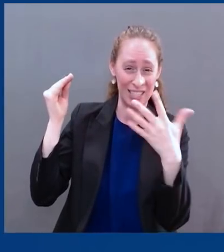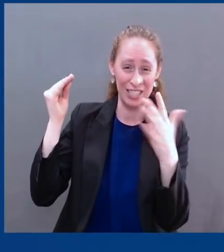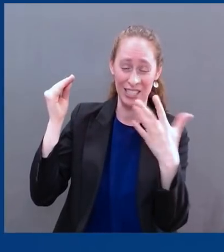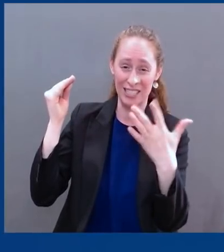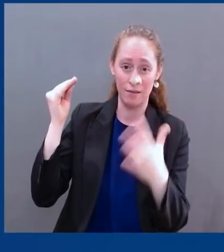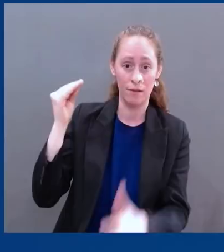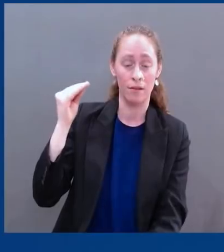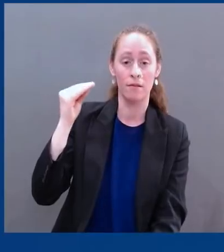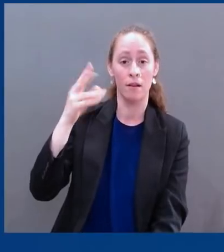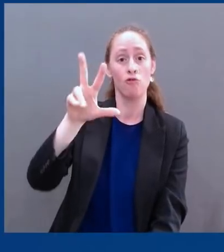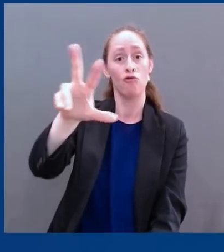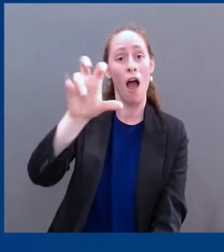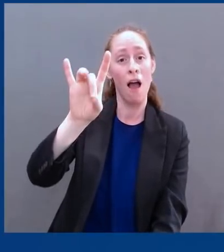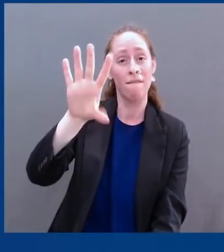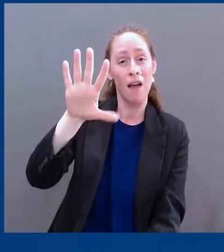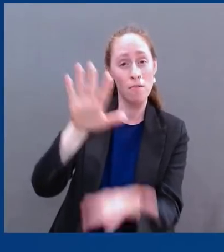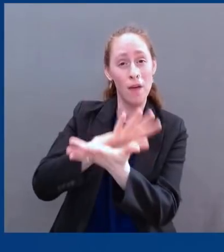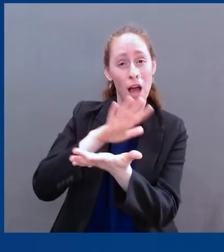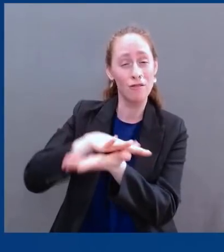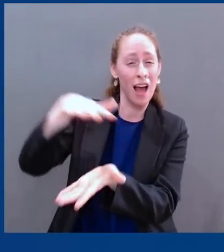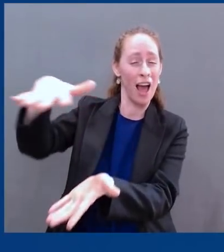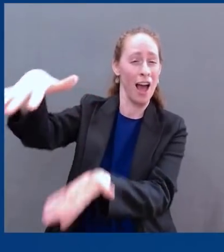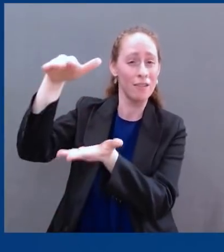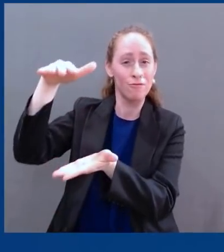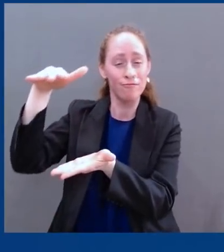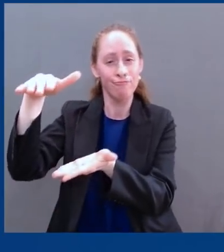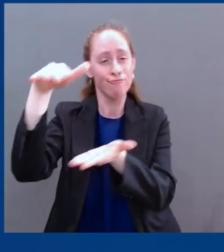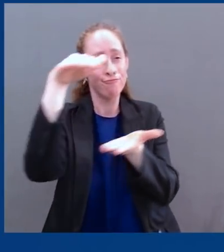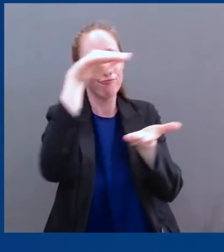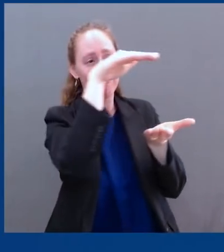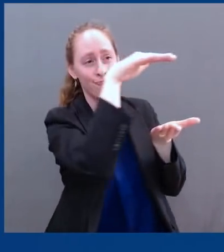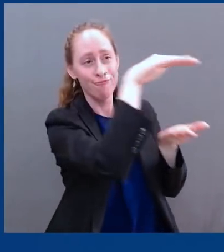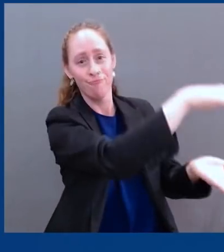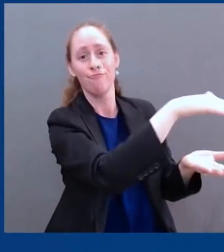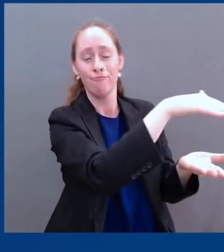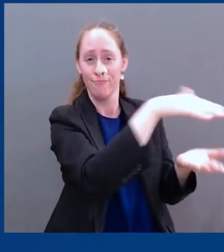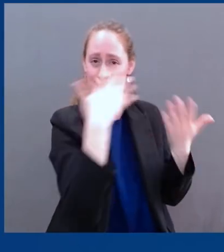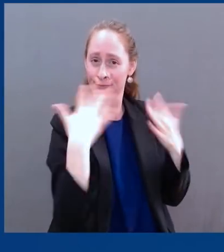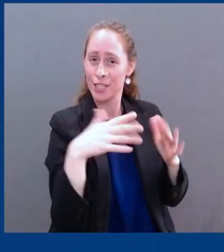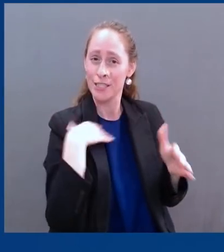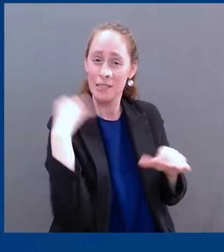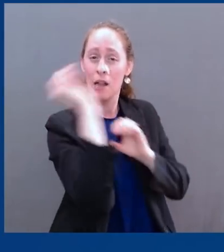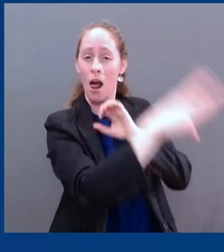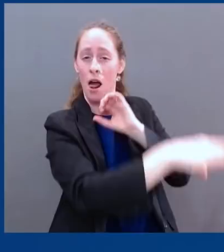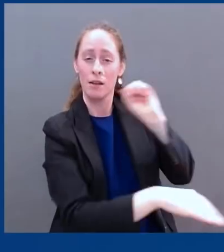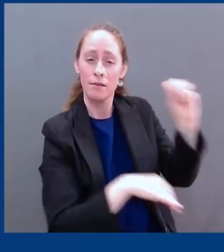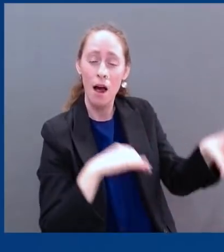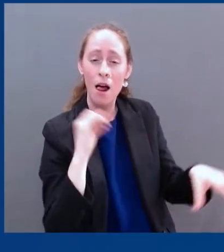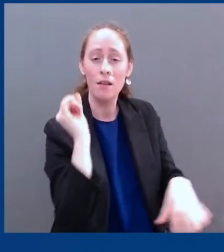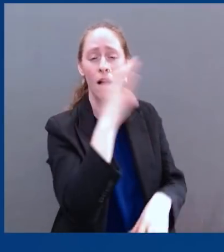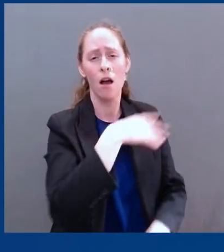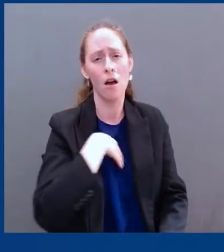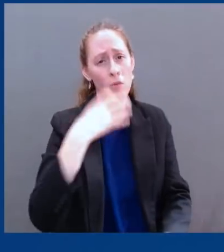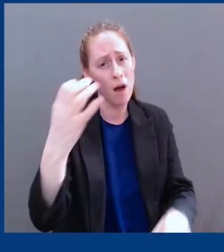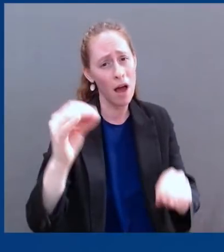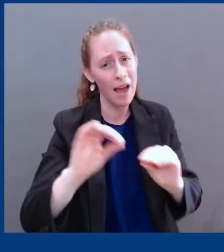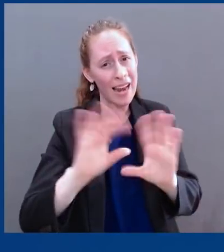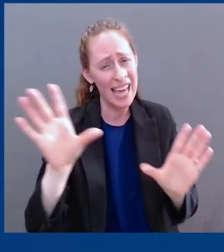and tables to Congress. So let me be very clear: Congress has all the information it needs,